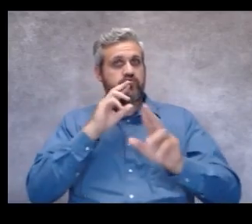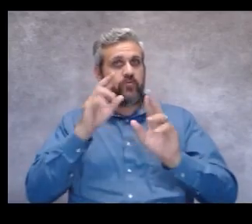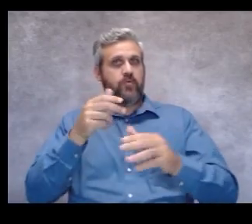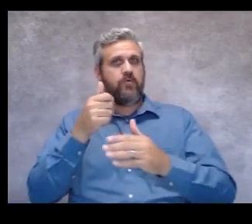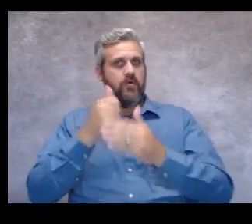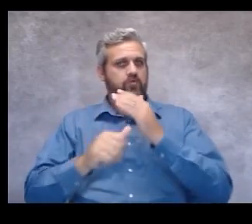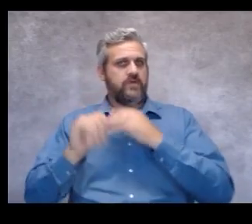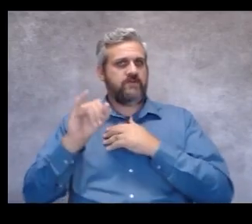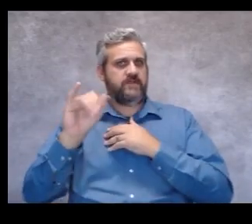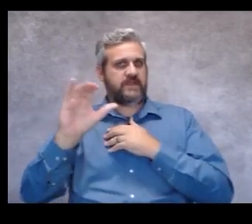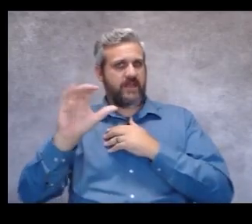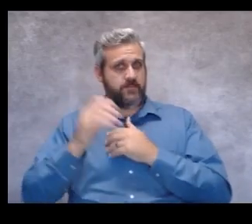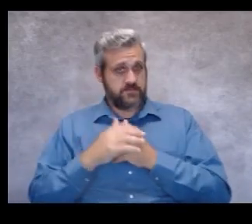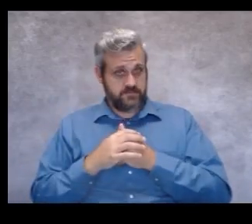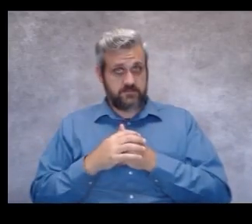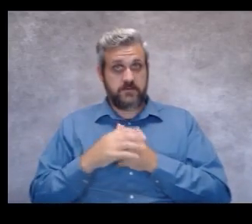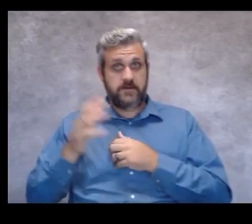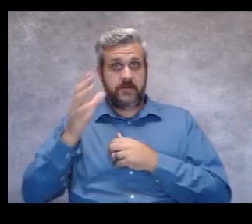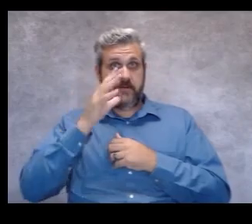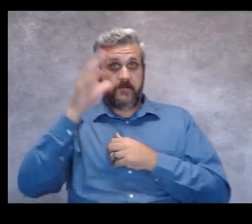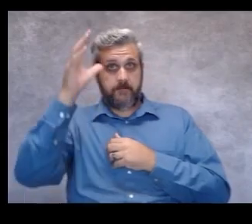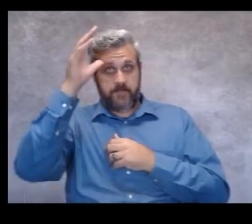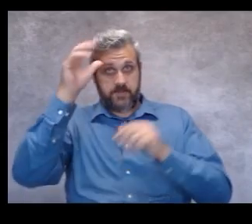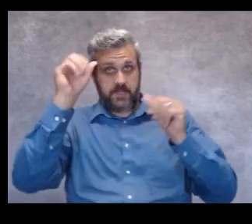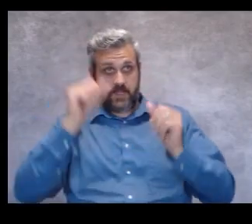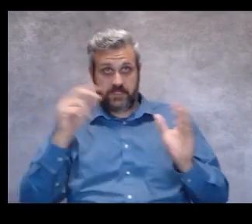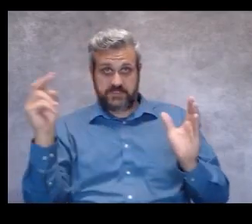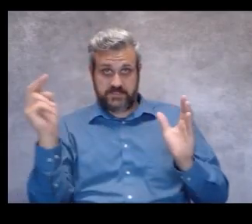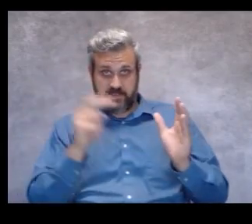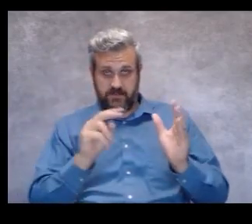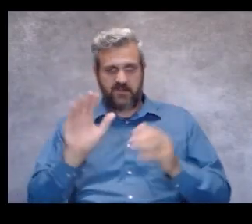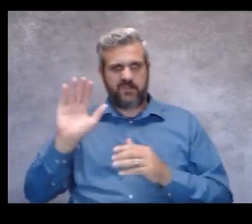campus. It can be seen by parents in Infinite Campus through the parent